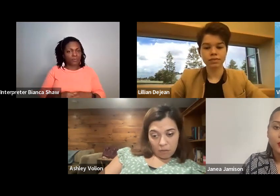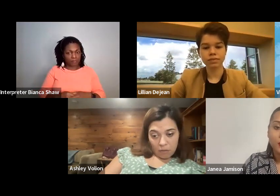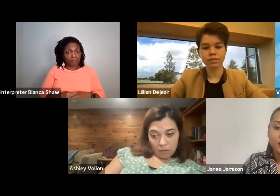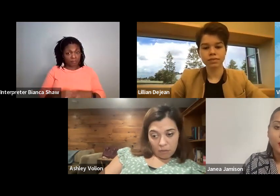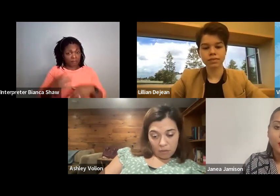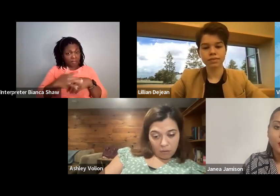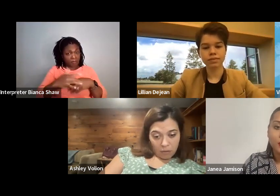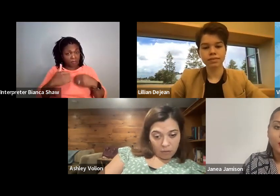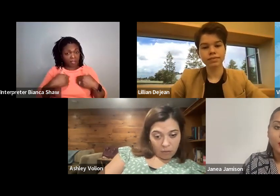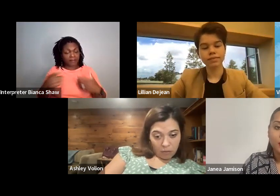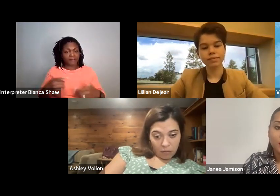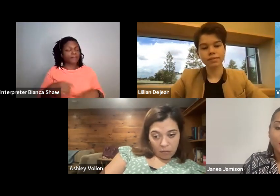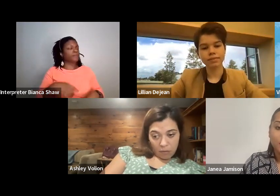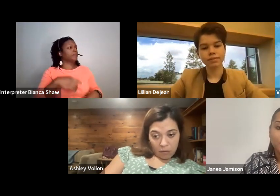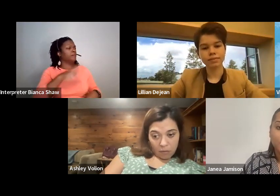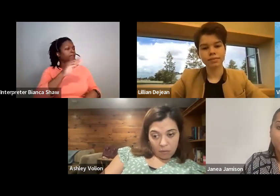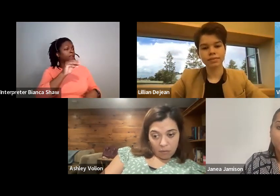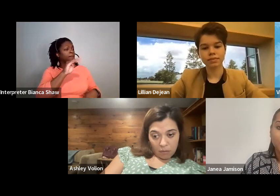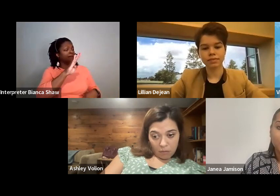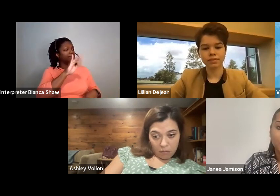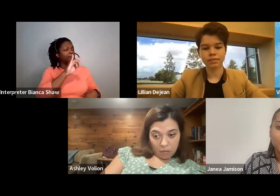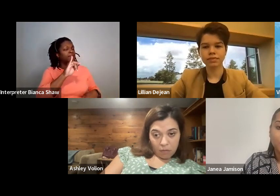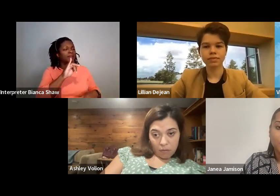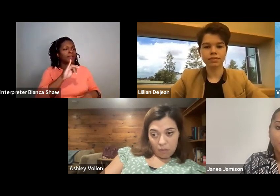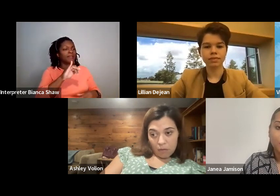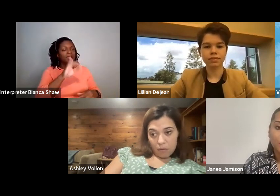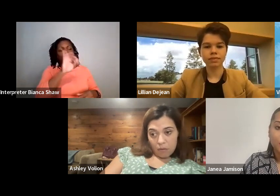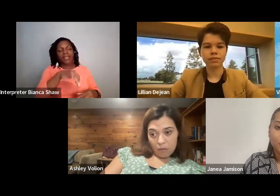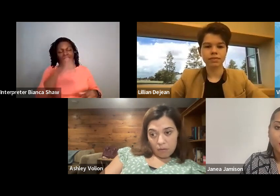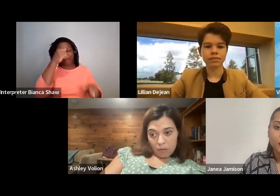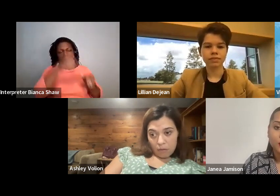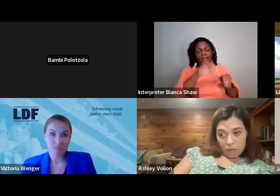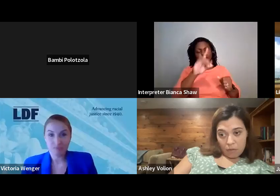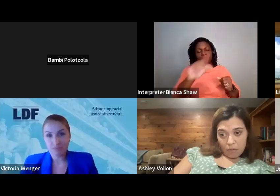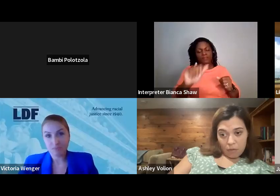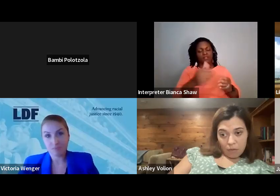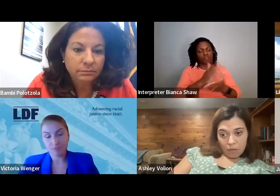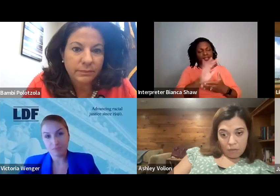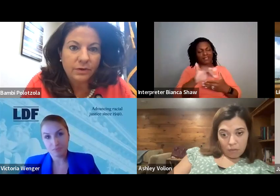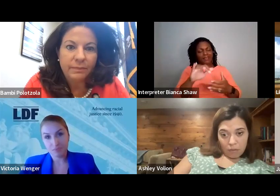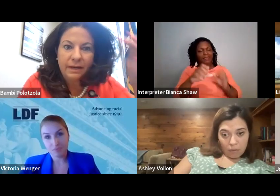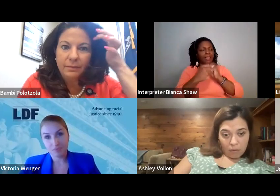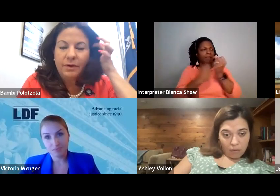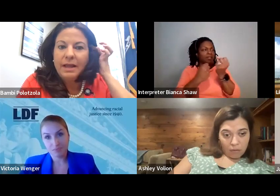That this this Billy Rights, which was the advocacy Center?